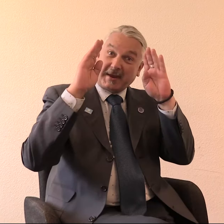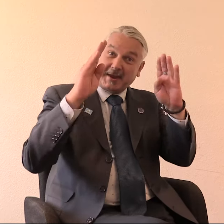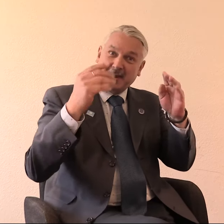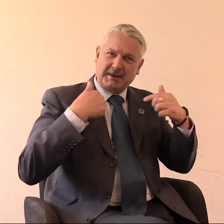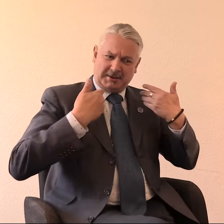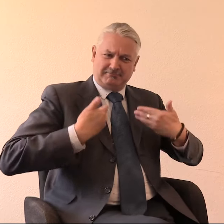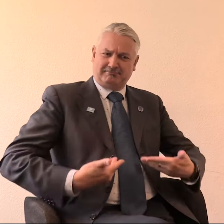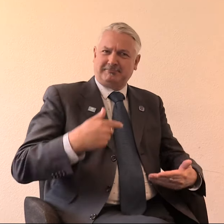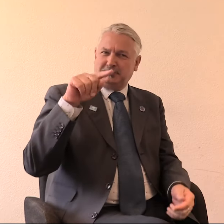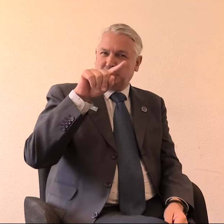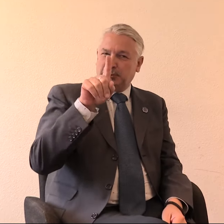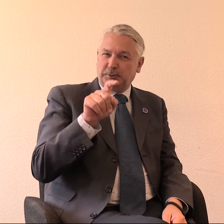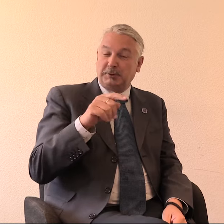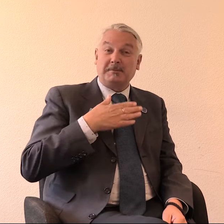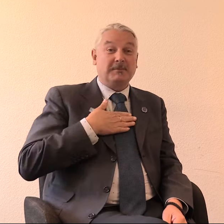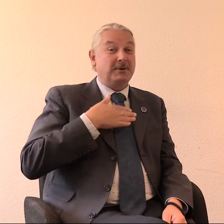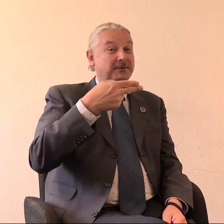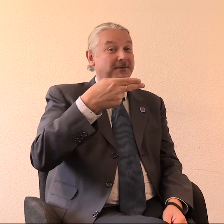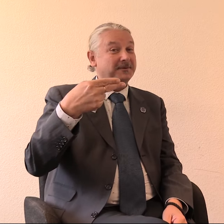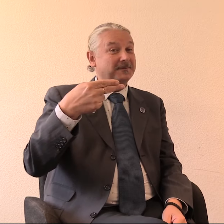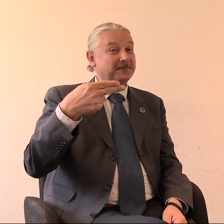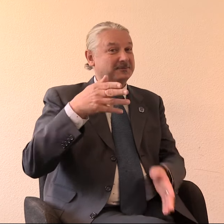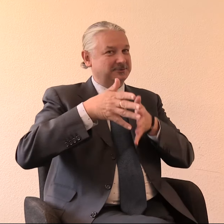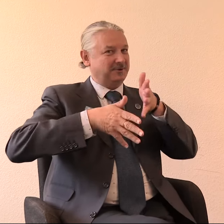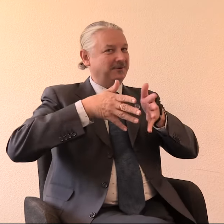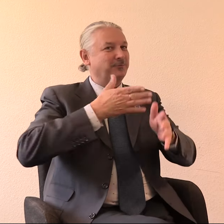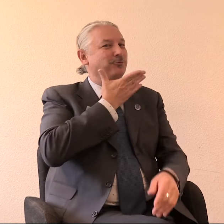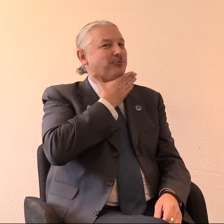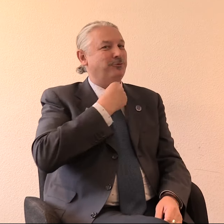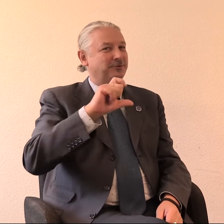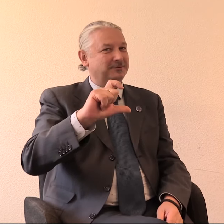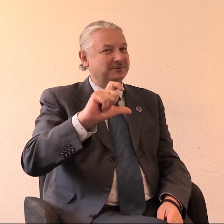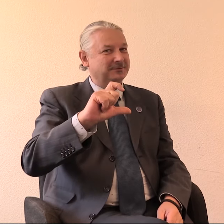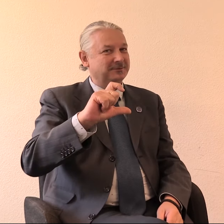Hi, as a deaf person, I have a sign name which is like this …